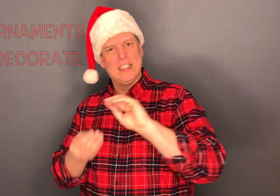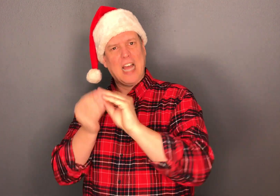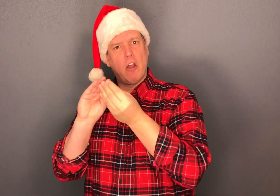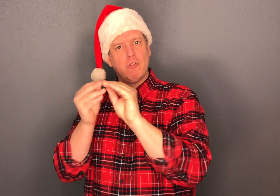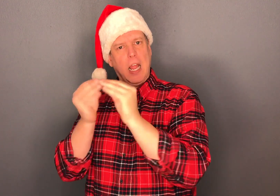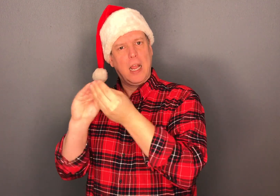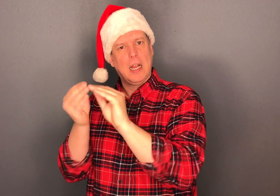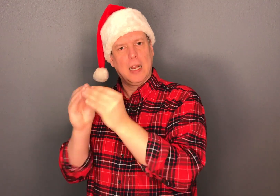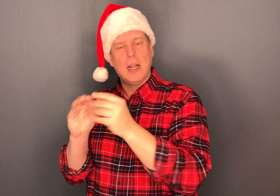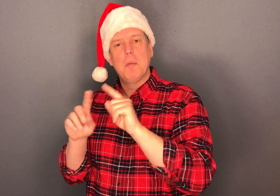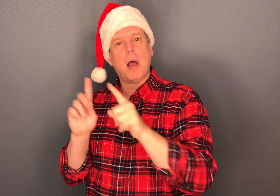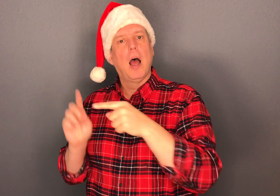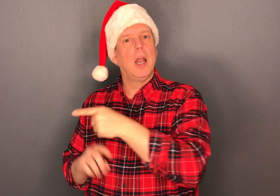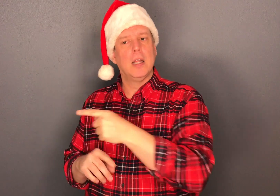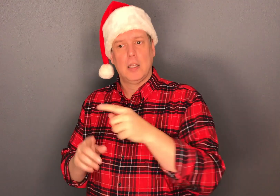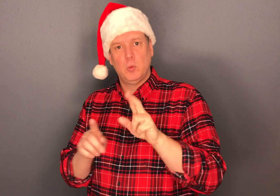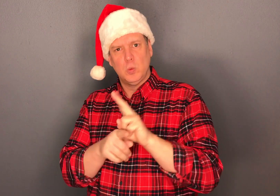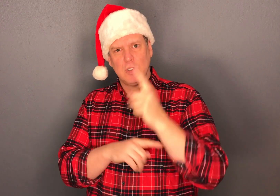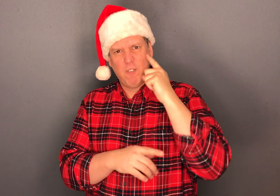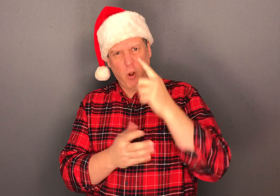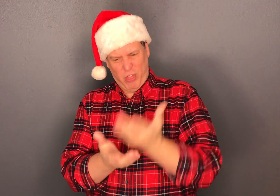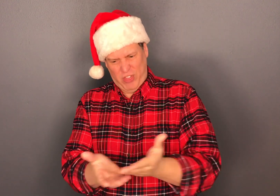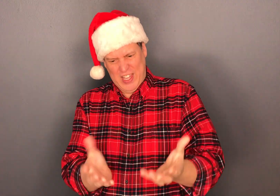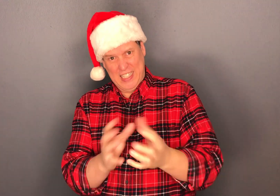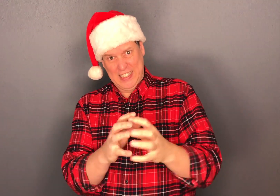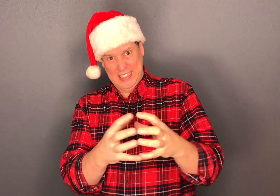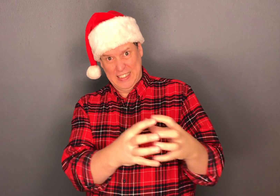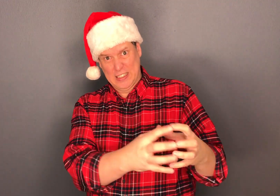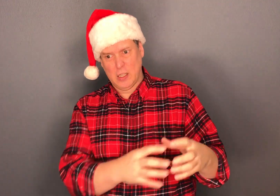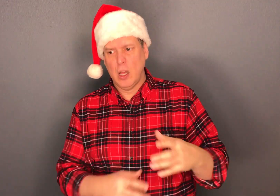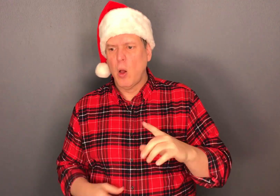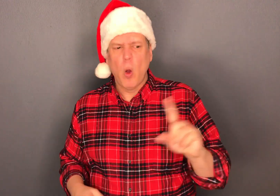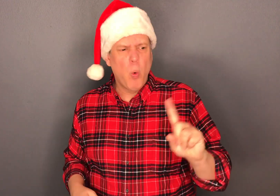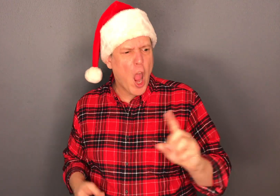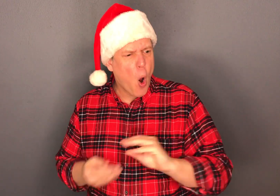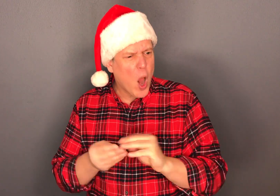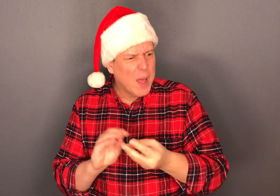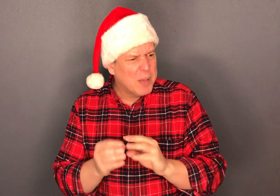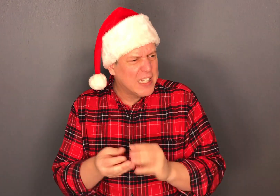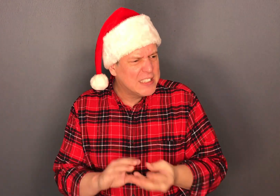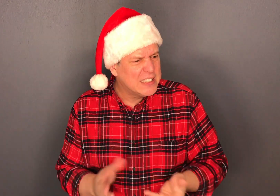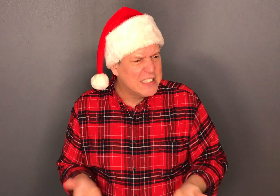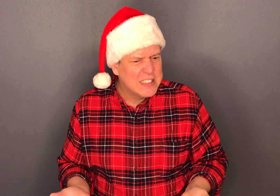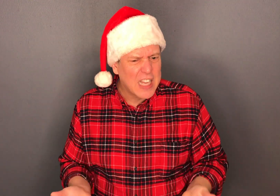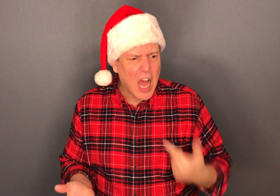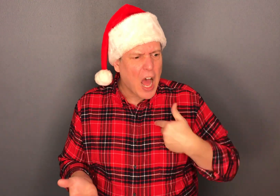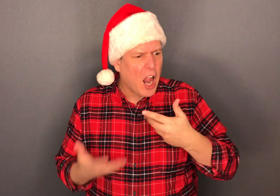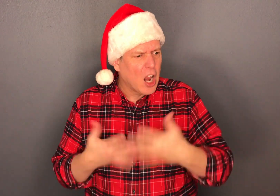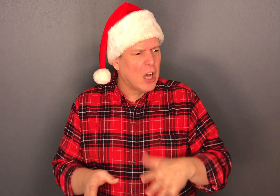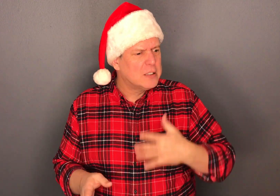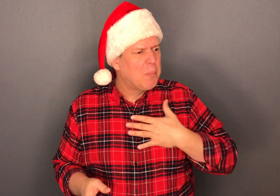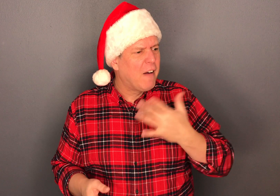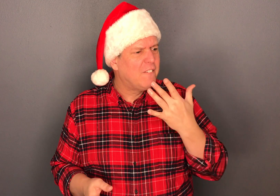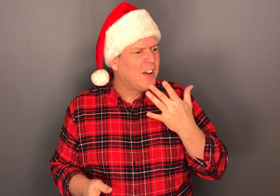word decorate in ASL but she would use it as a noun she would say things like I